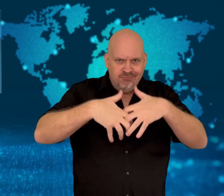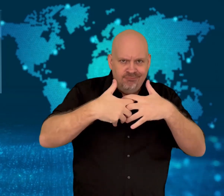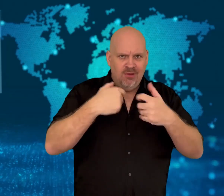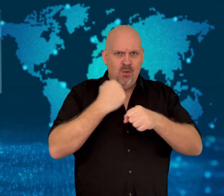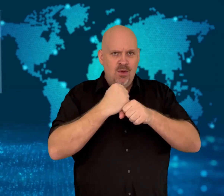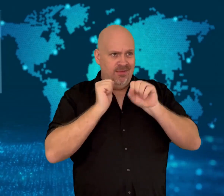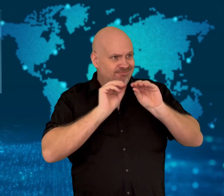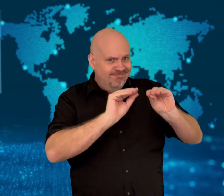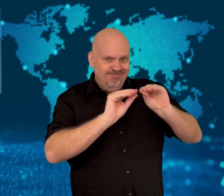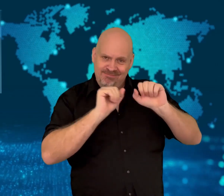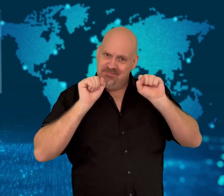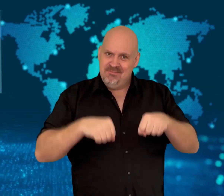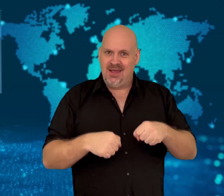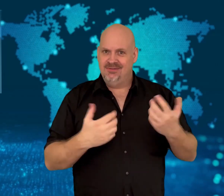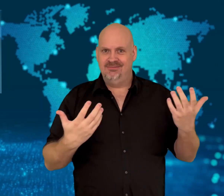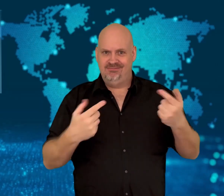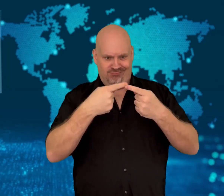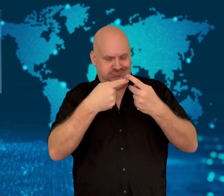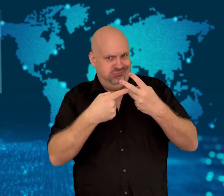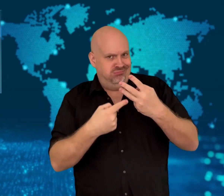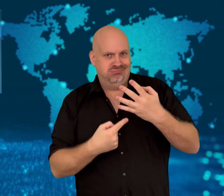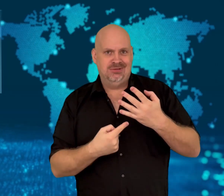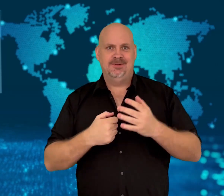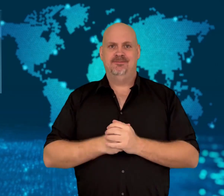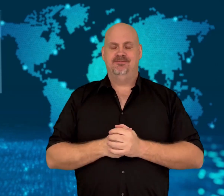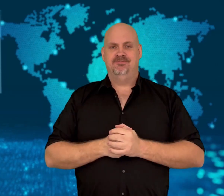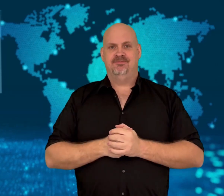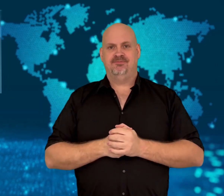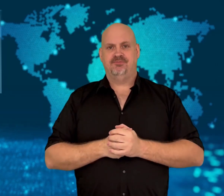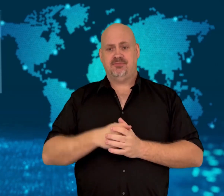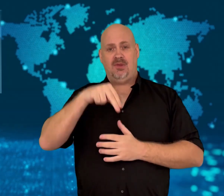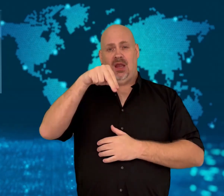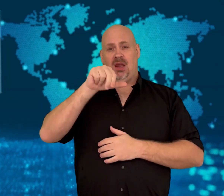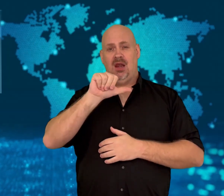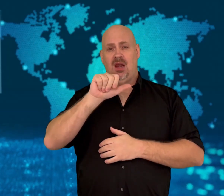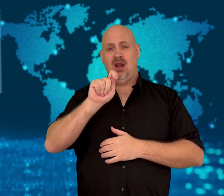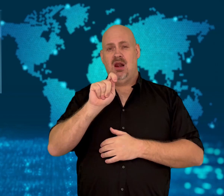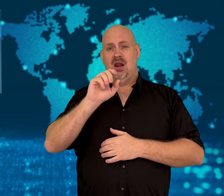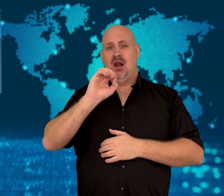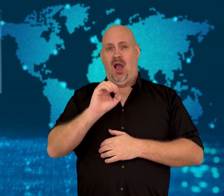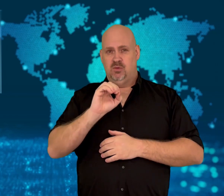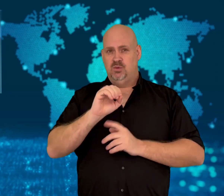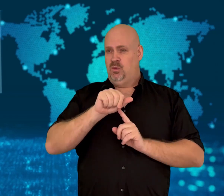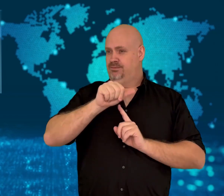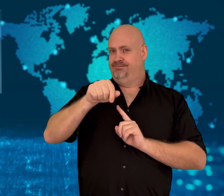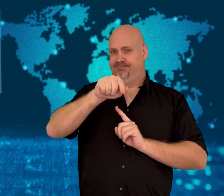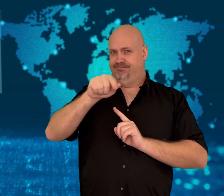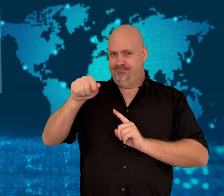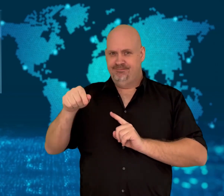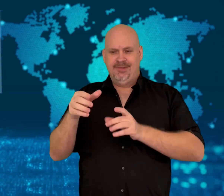Pilots and training would be necessary as well.